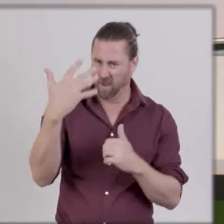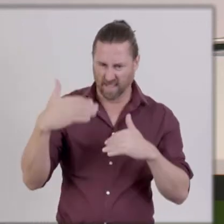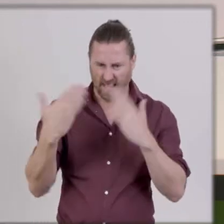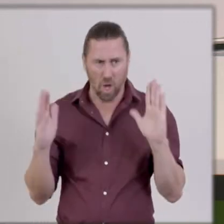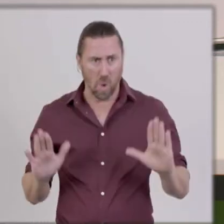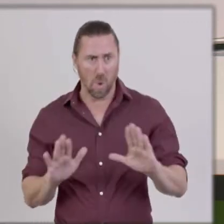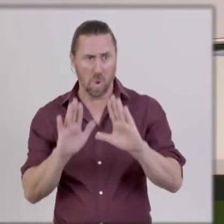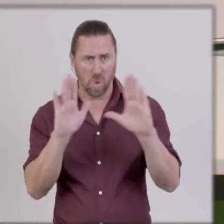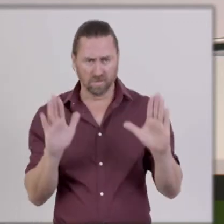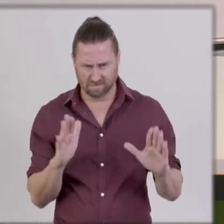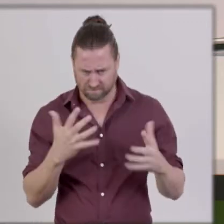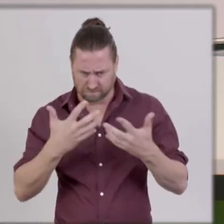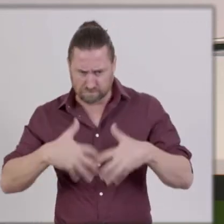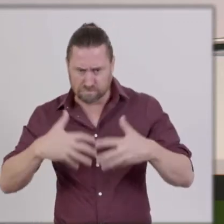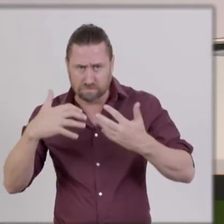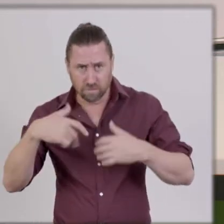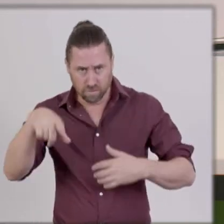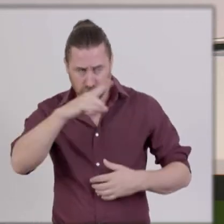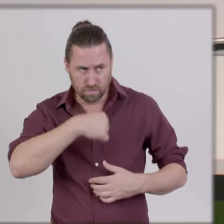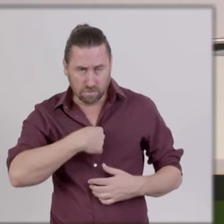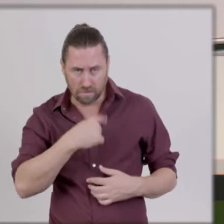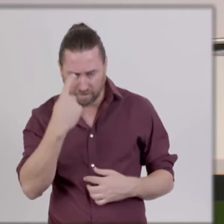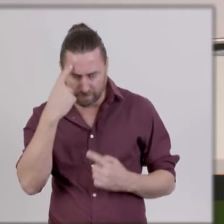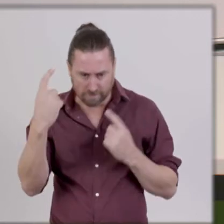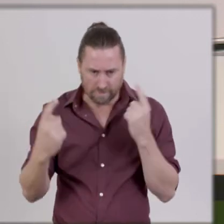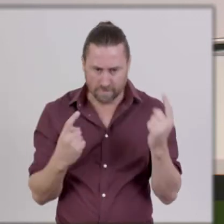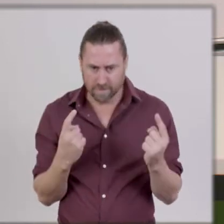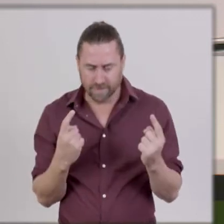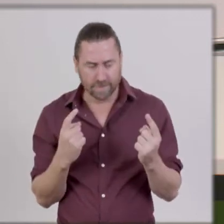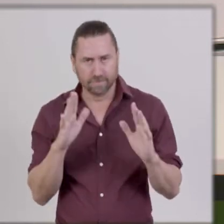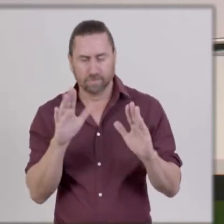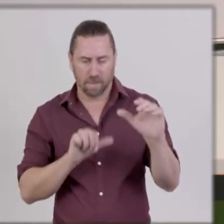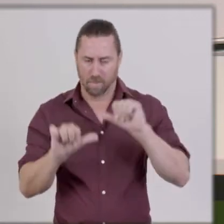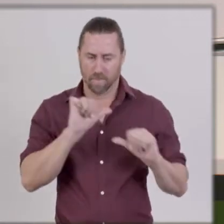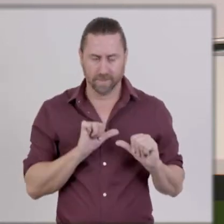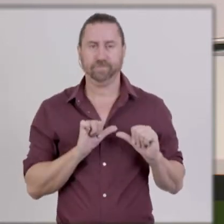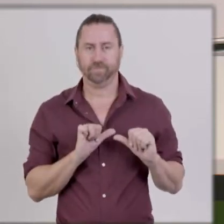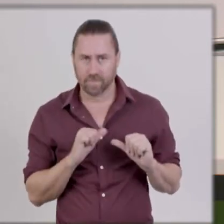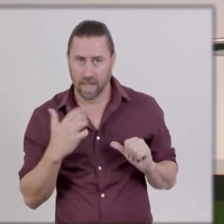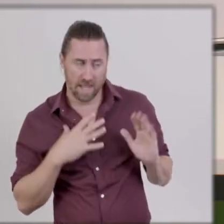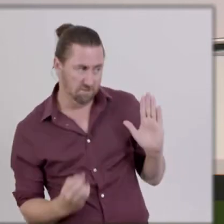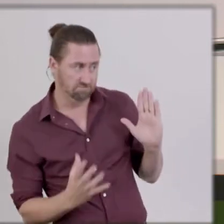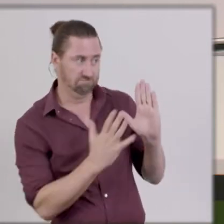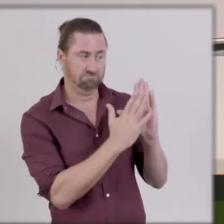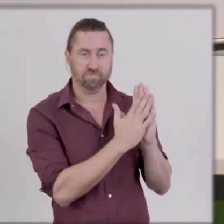This question's got a bit more thinking to do. Firstly, I'd need to draw a diagram,